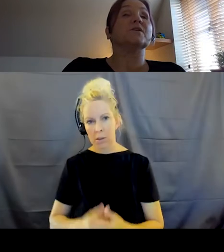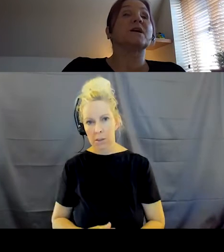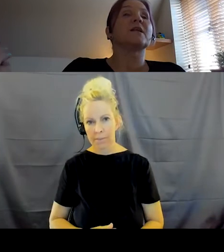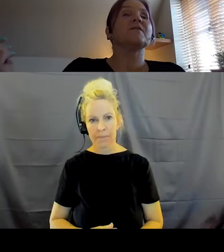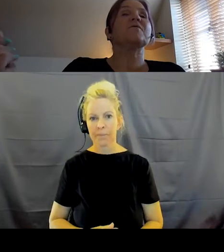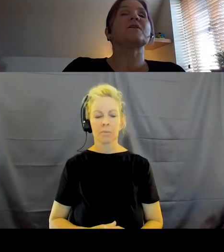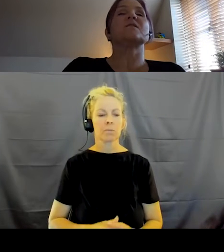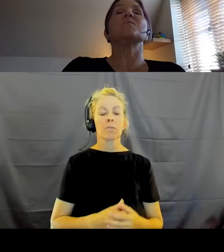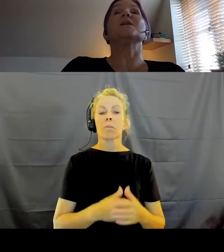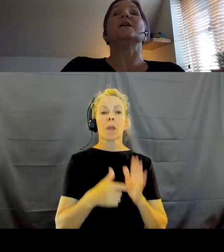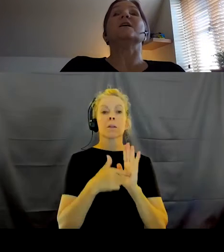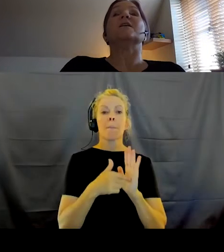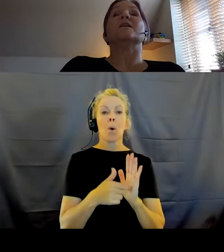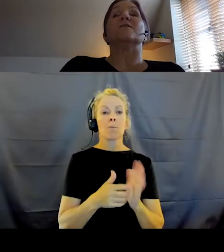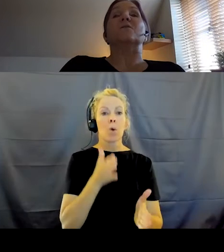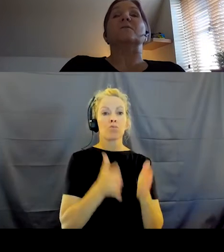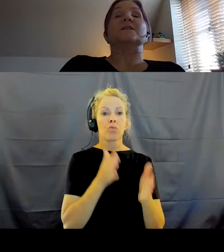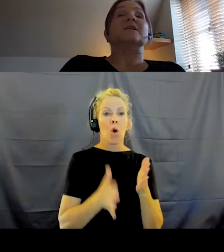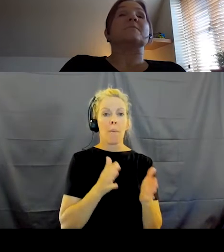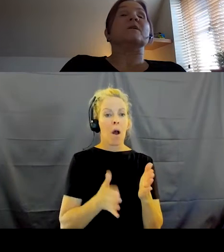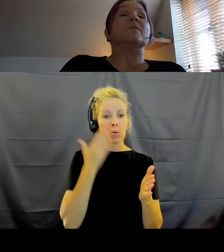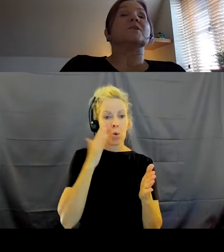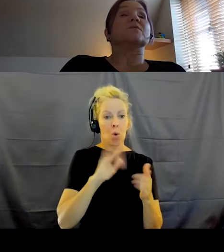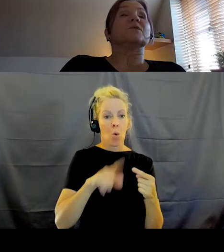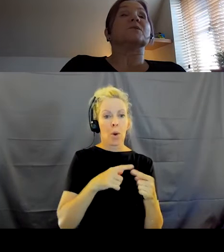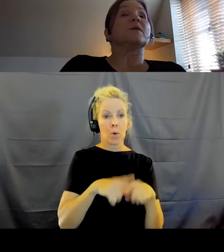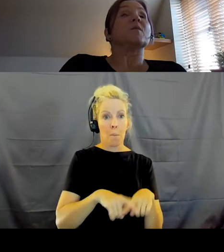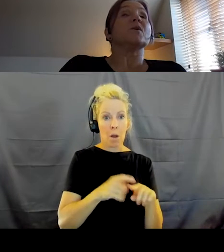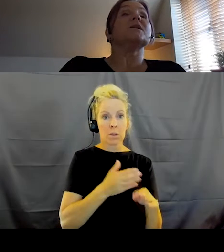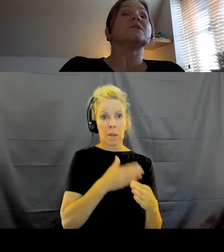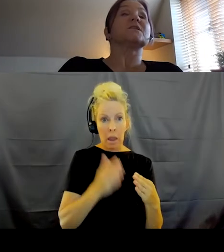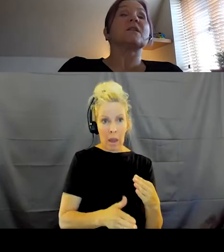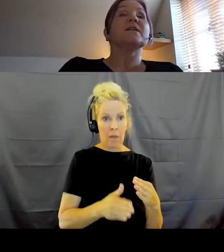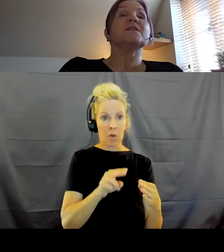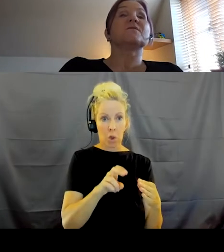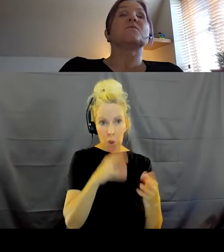news headline for example or to say when you might just want to make a point in a slightly different